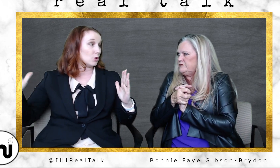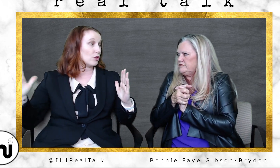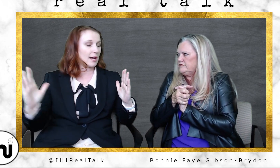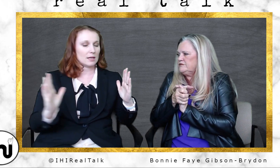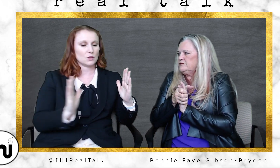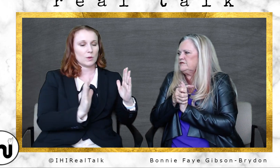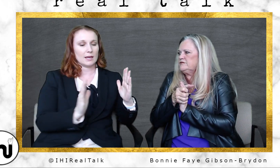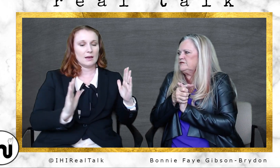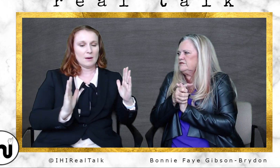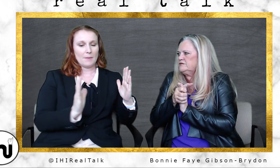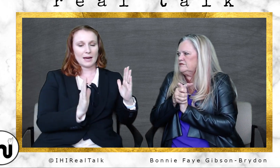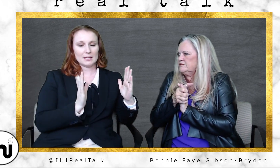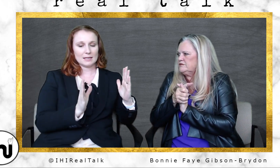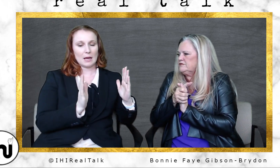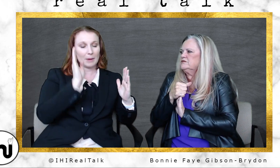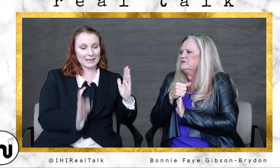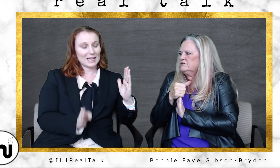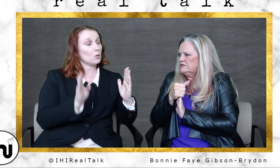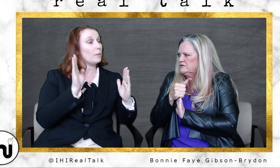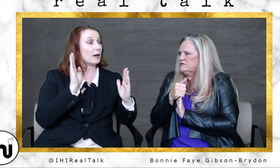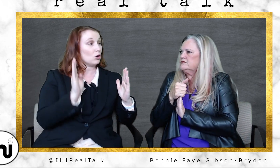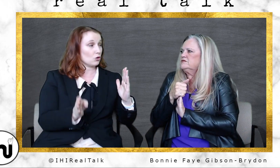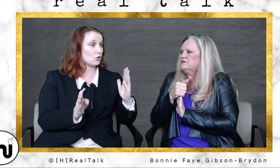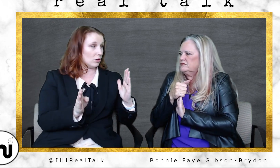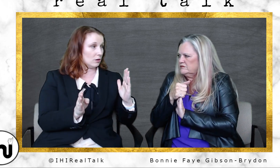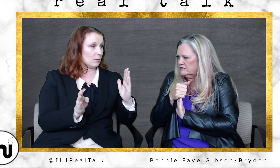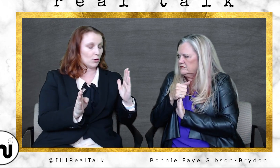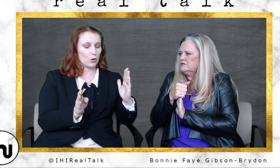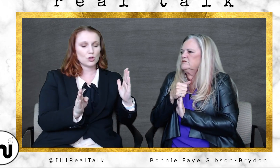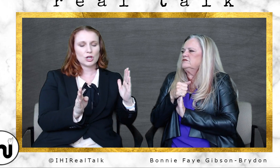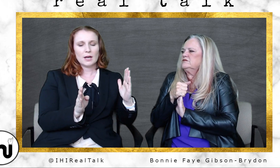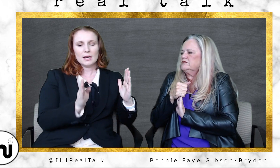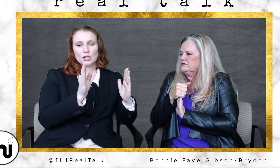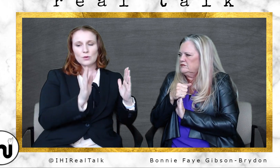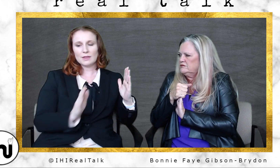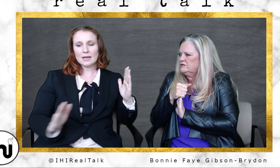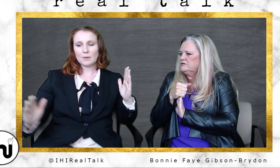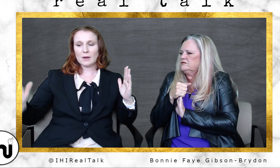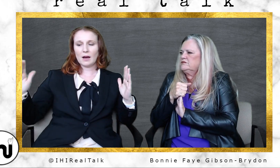and we'retrying to swing back into that Bilingual-Bicultural Approach, do you think because